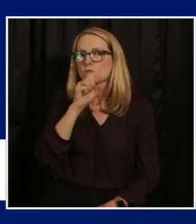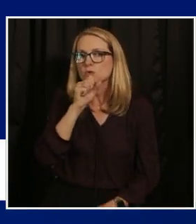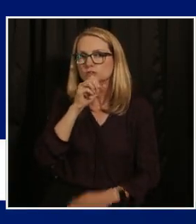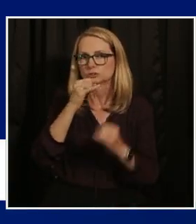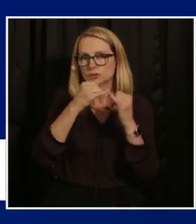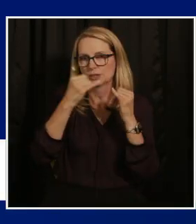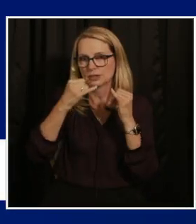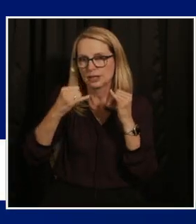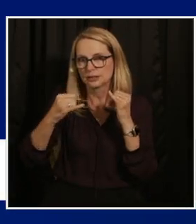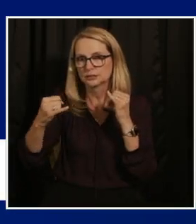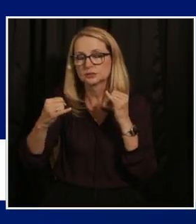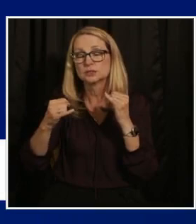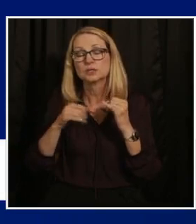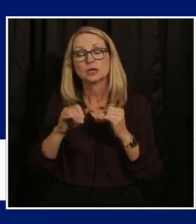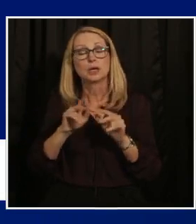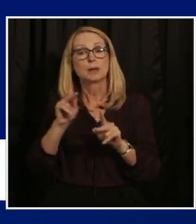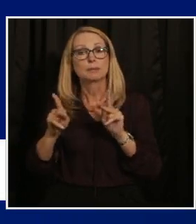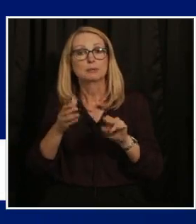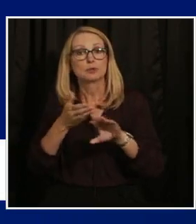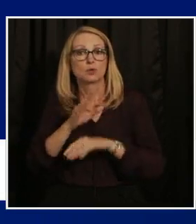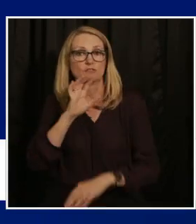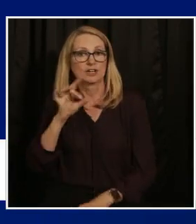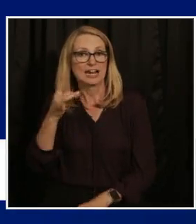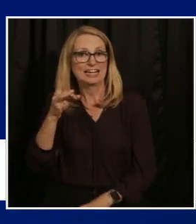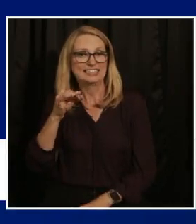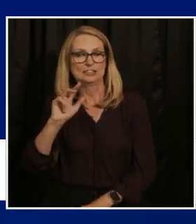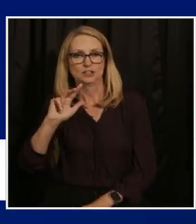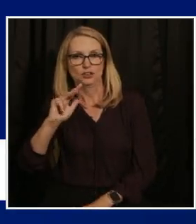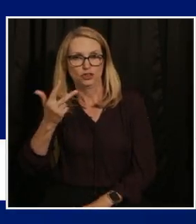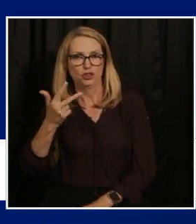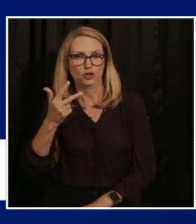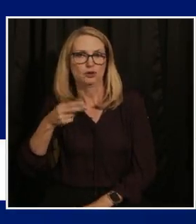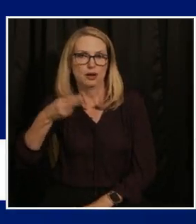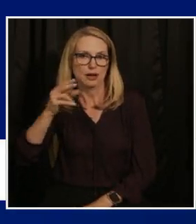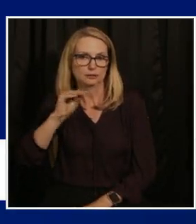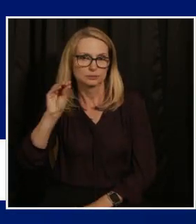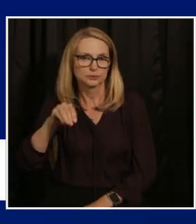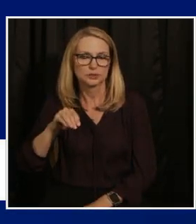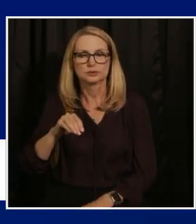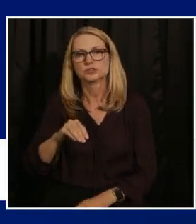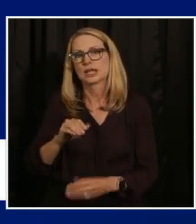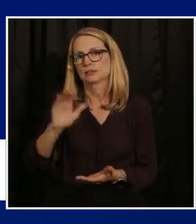population is the next highest level and then lowest is our zero to five year old population